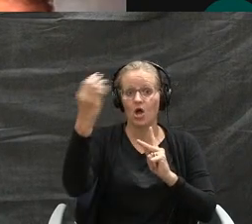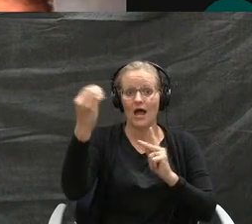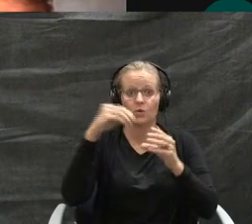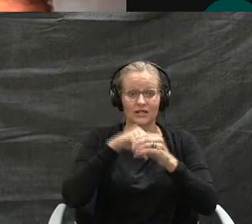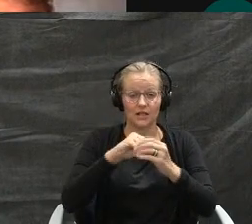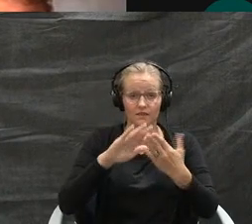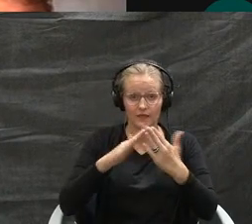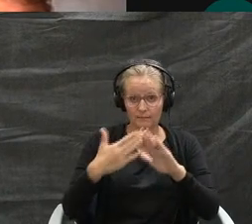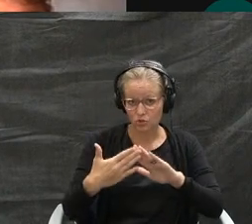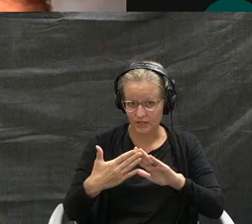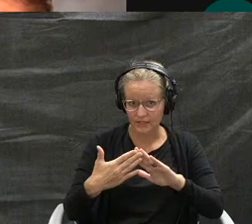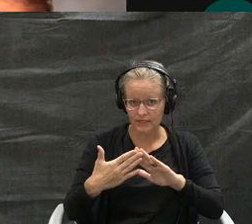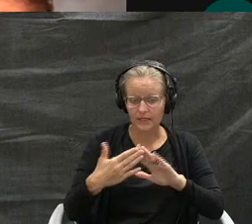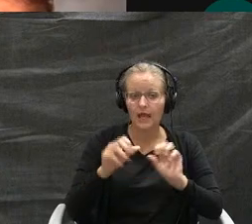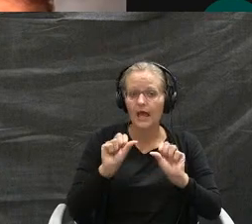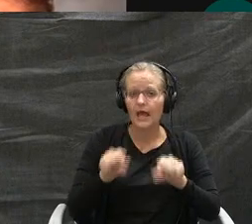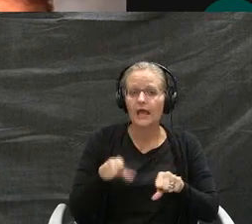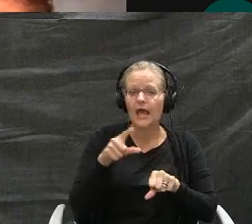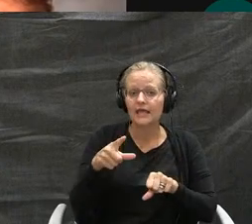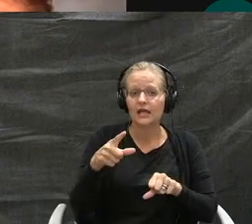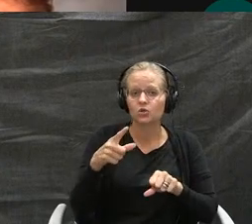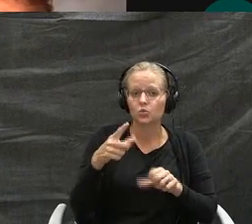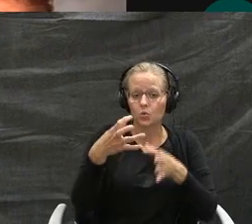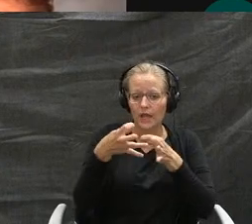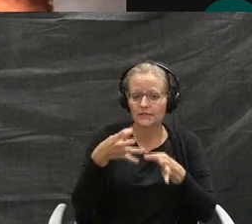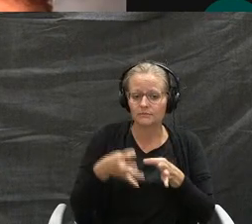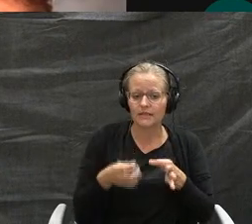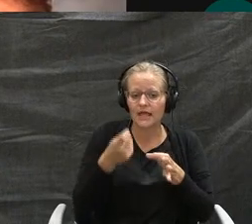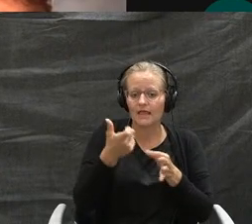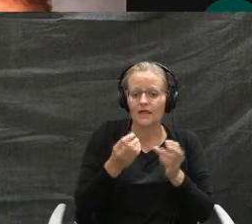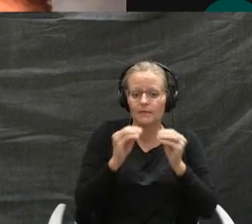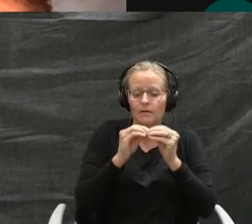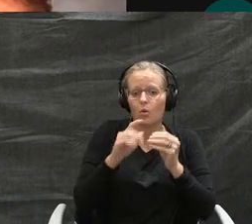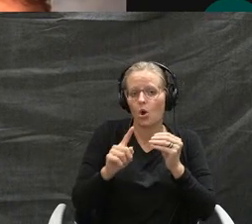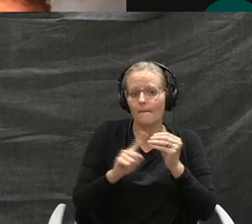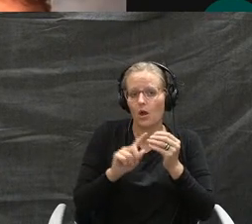the community. Can you walk us through a little bit about how